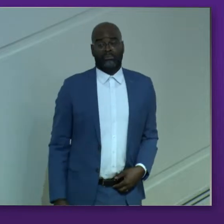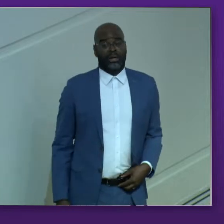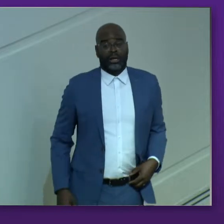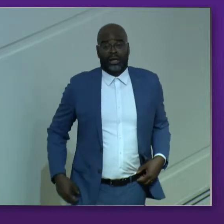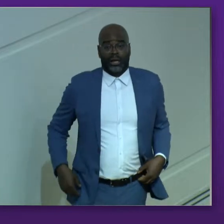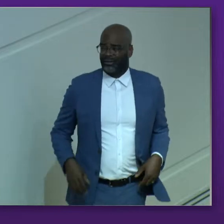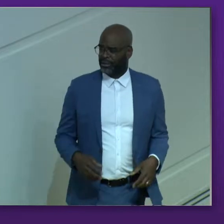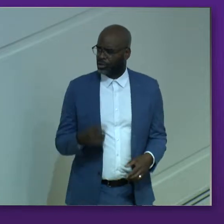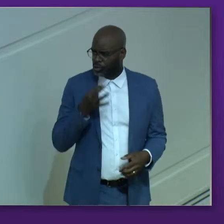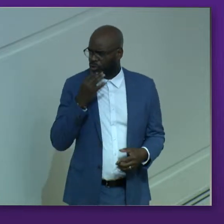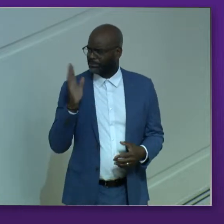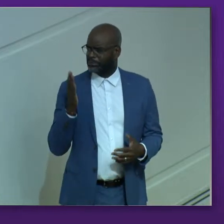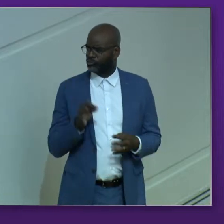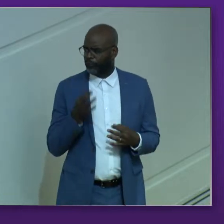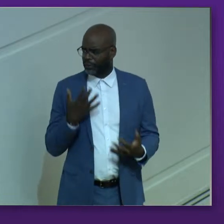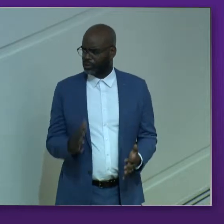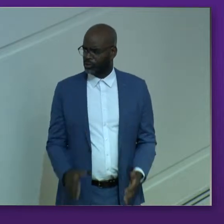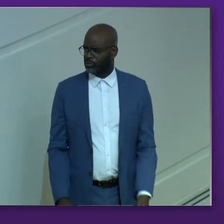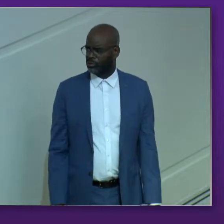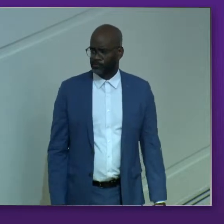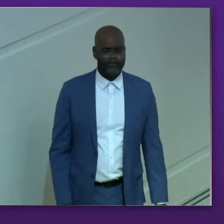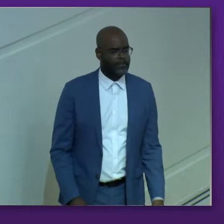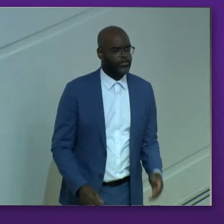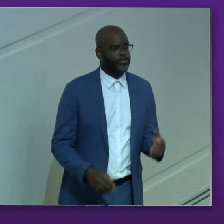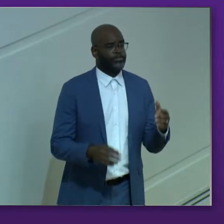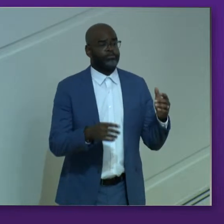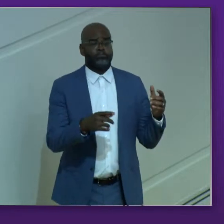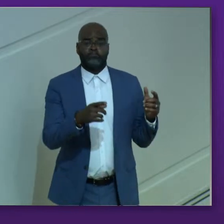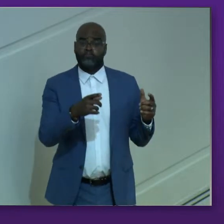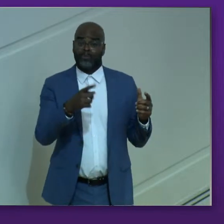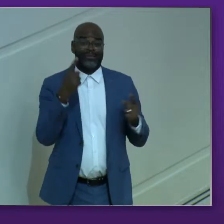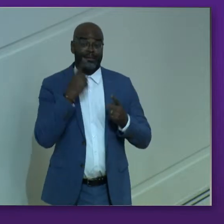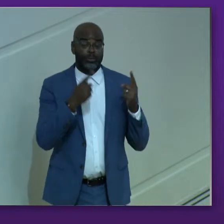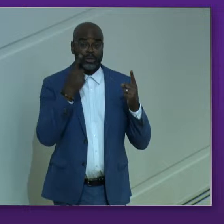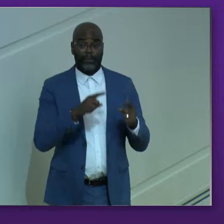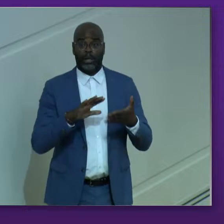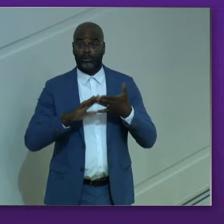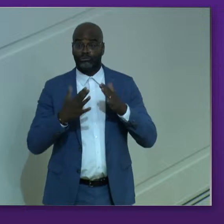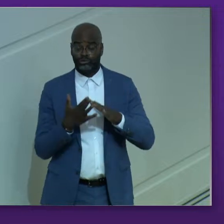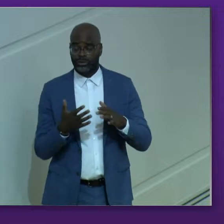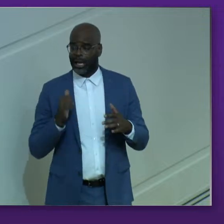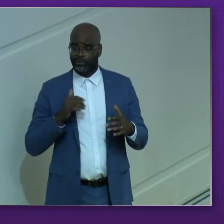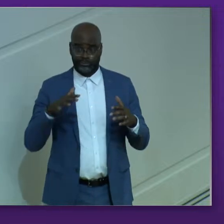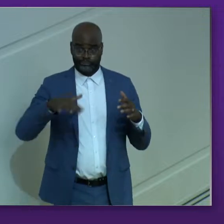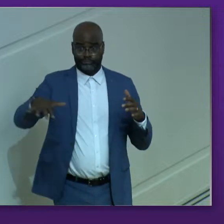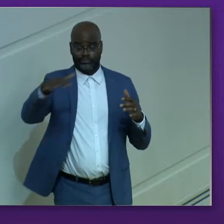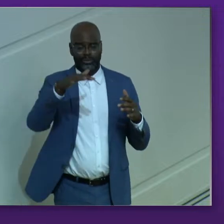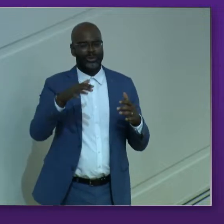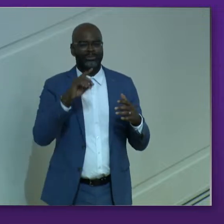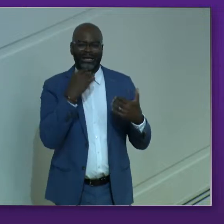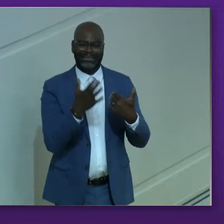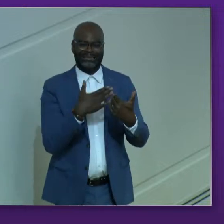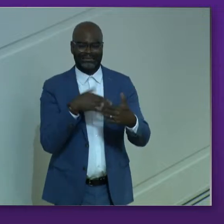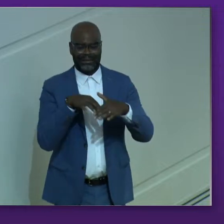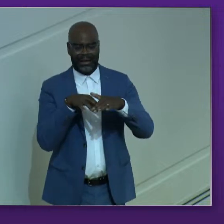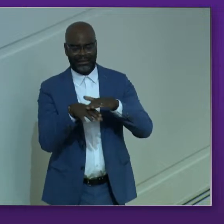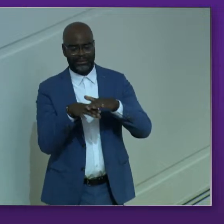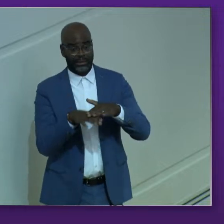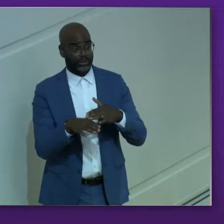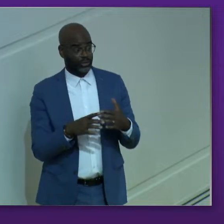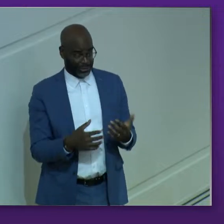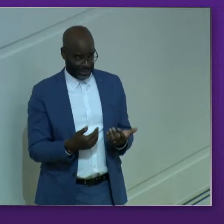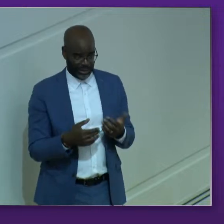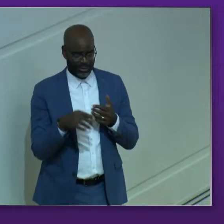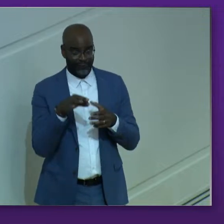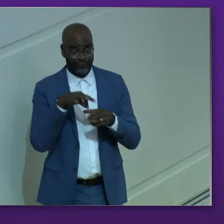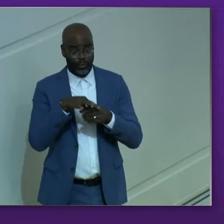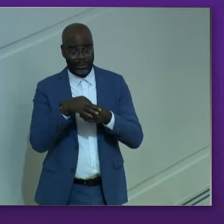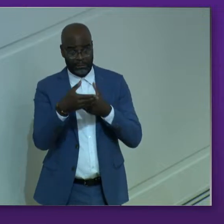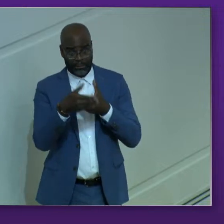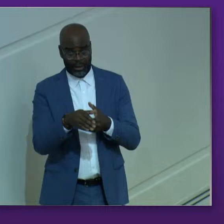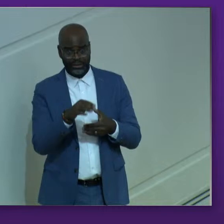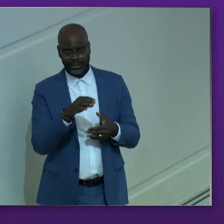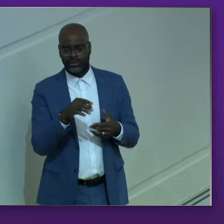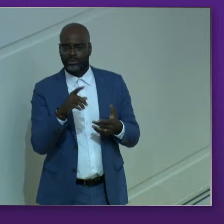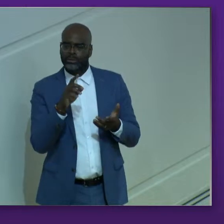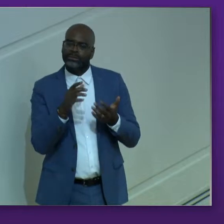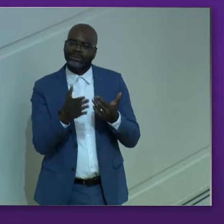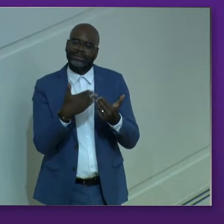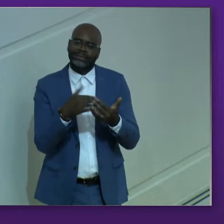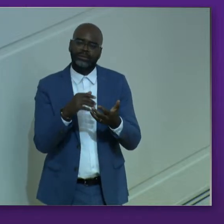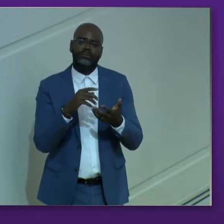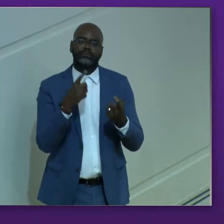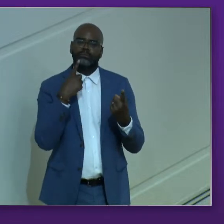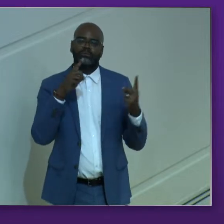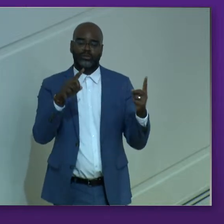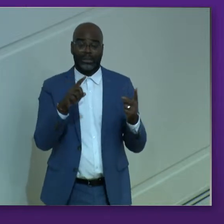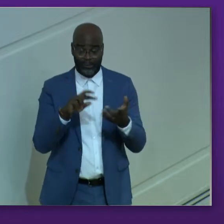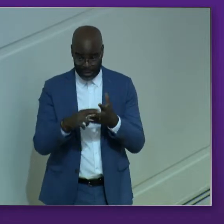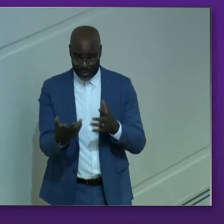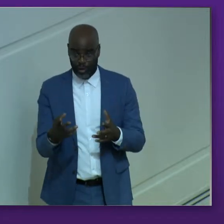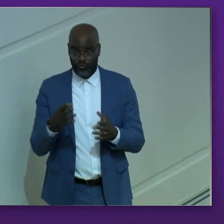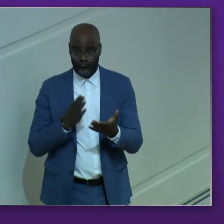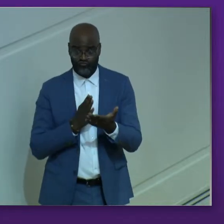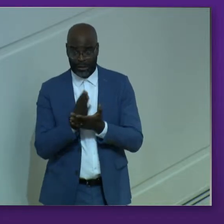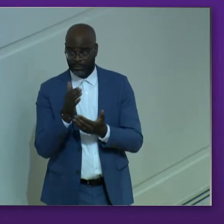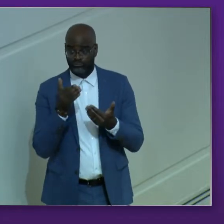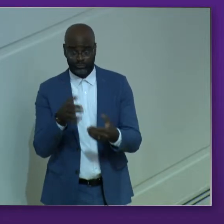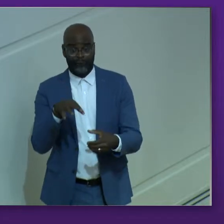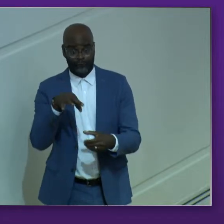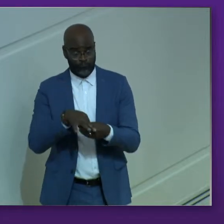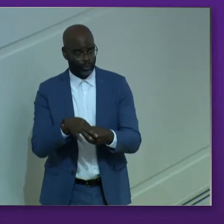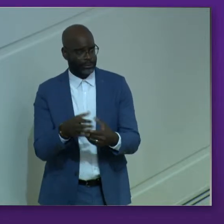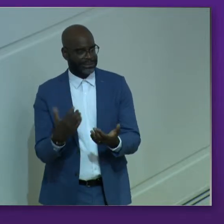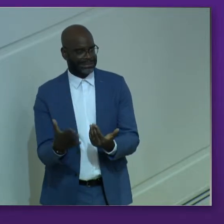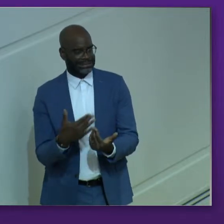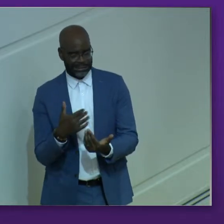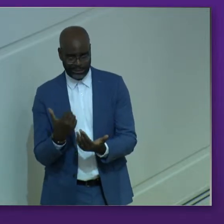YES. .